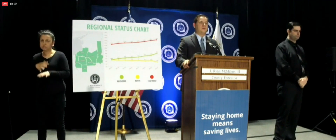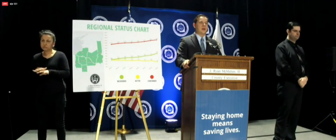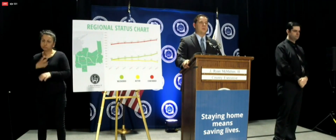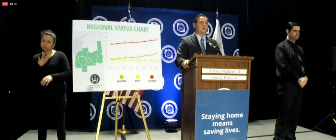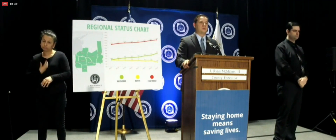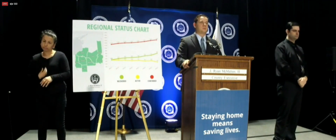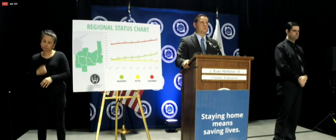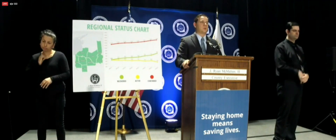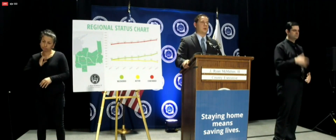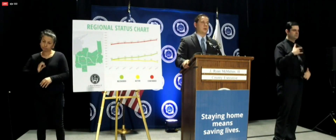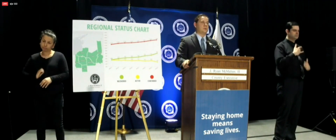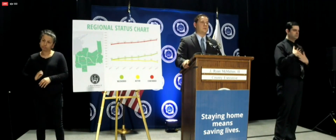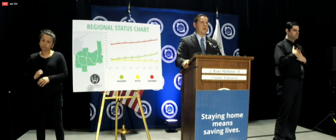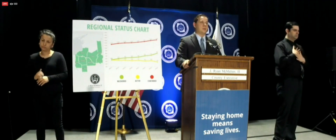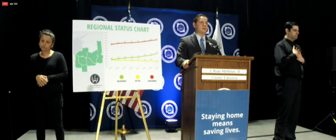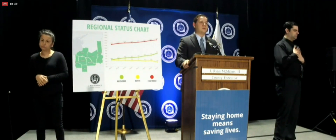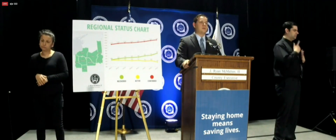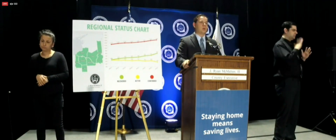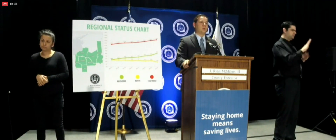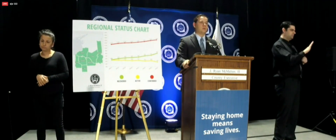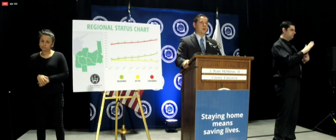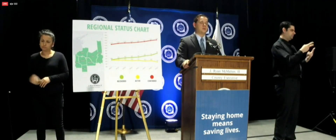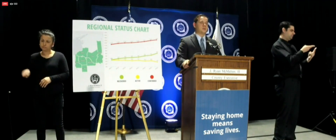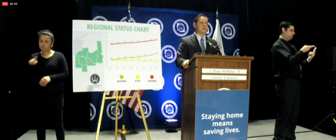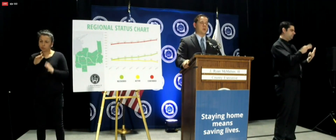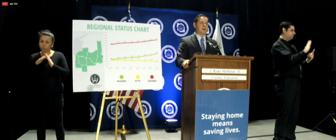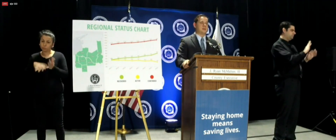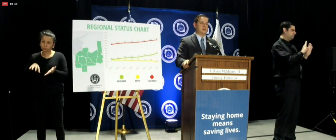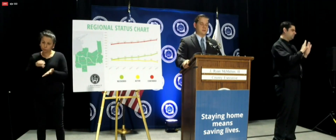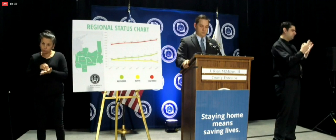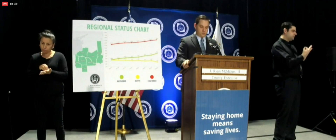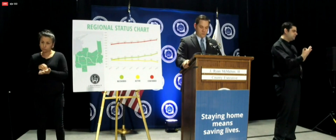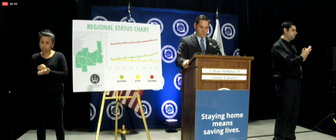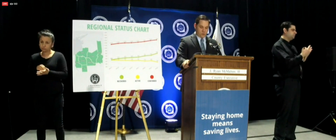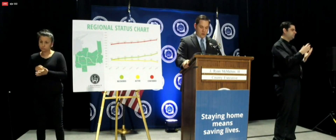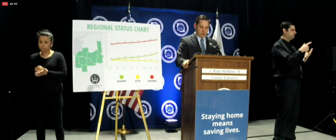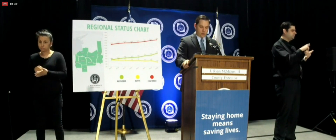ISSUES. WE WANT TO THINK ABOUT THEIR FAMILIES, AND THE FAMILIES OF